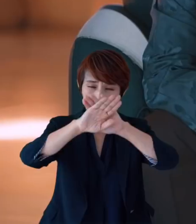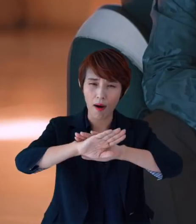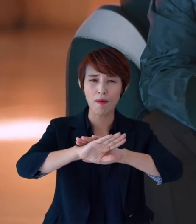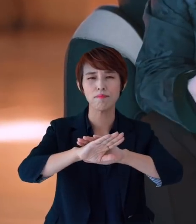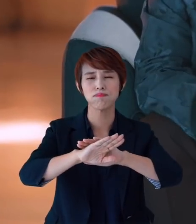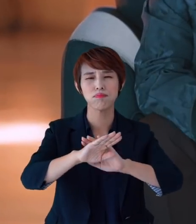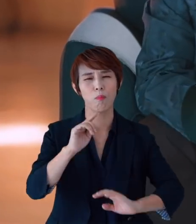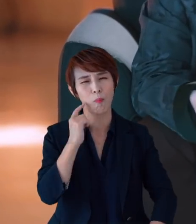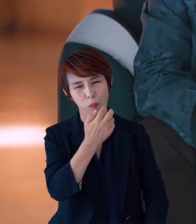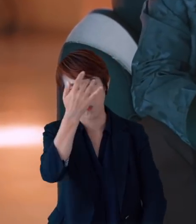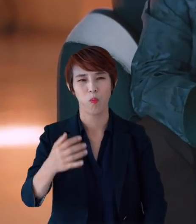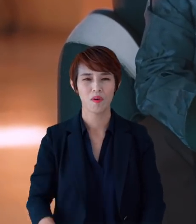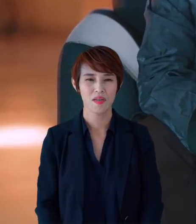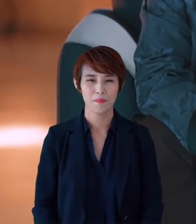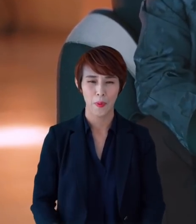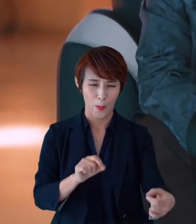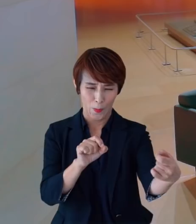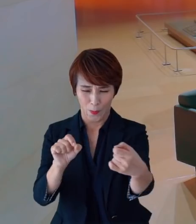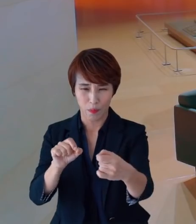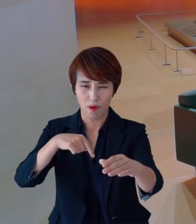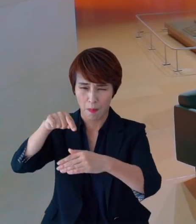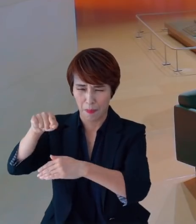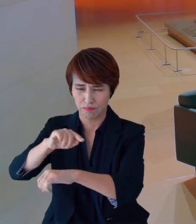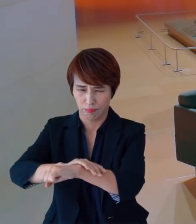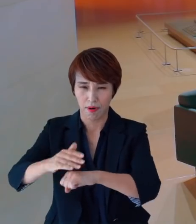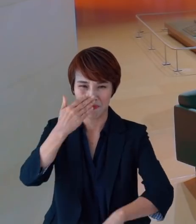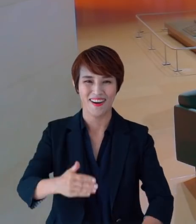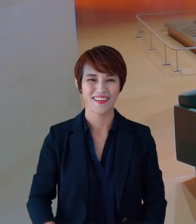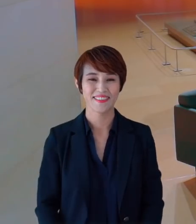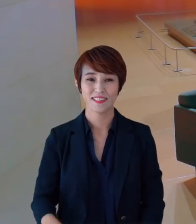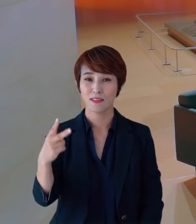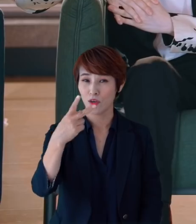Jin: You can do everything within such a short distance. j-hope: This is from 2019, guys.